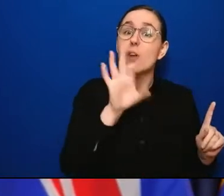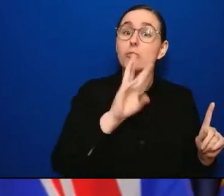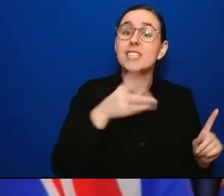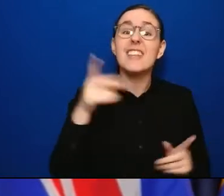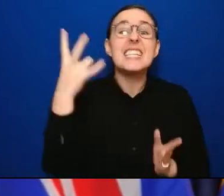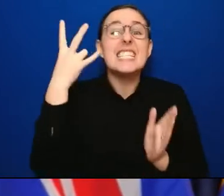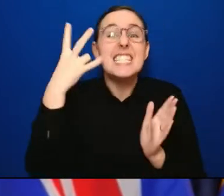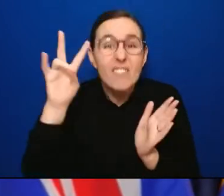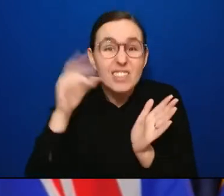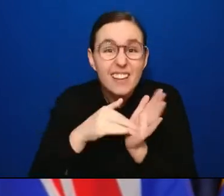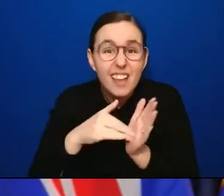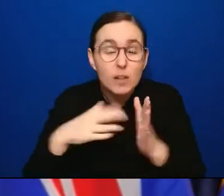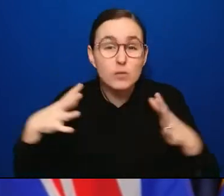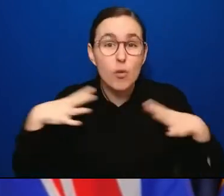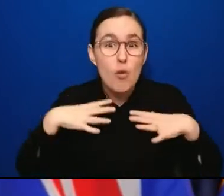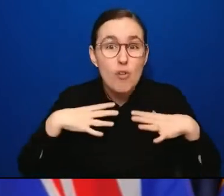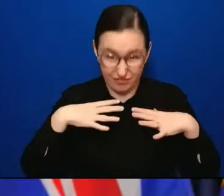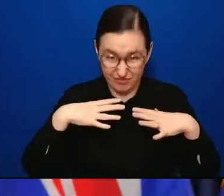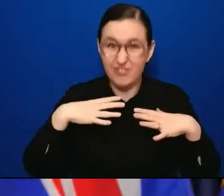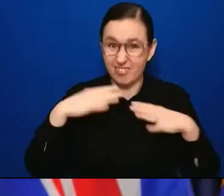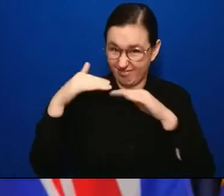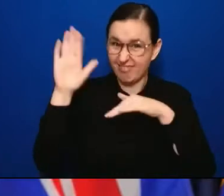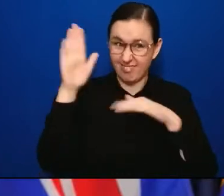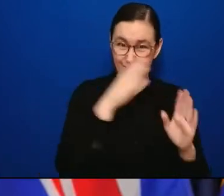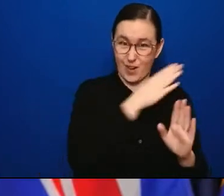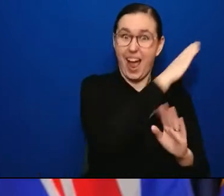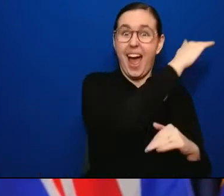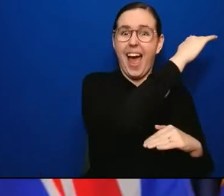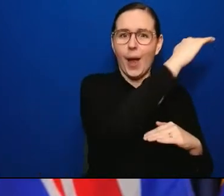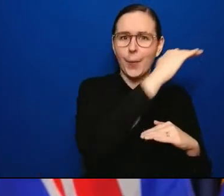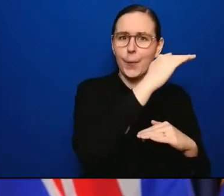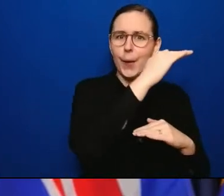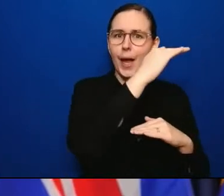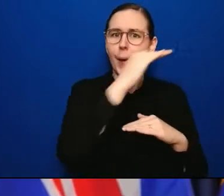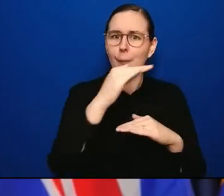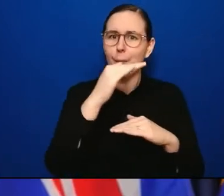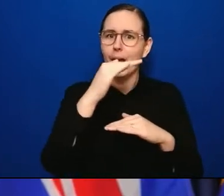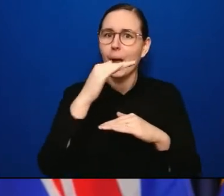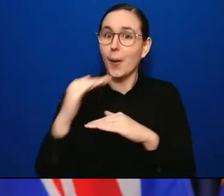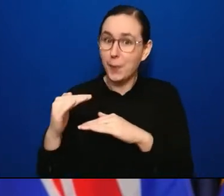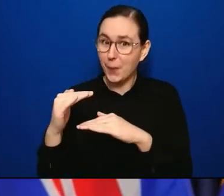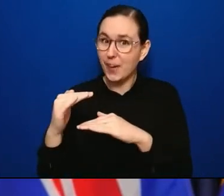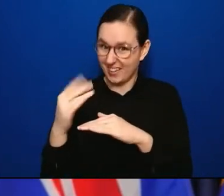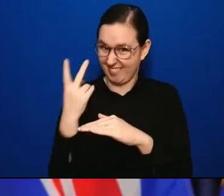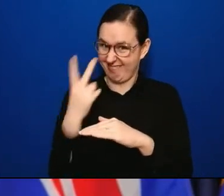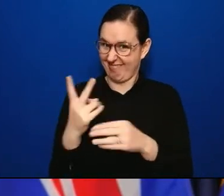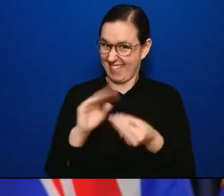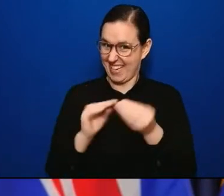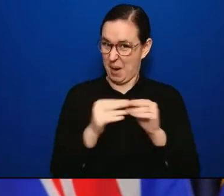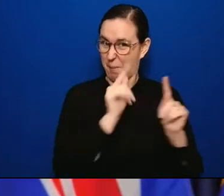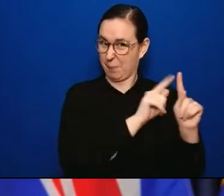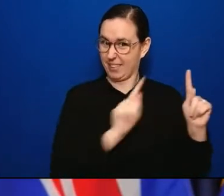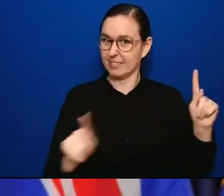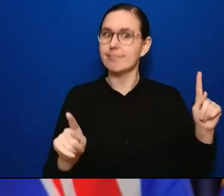February 6 17,158 each week the number is lower, although it's